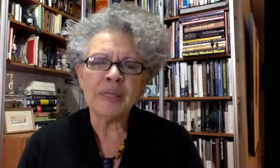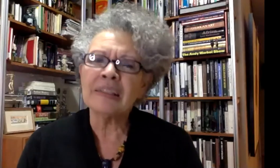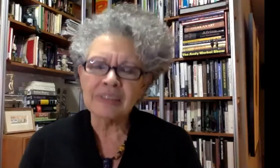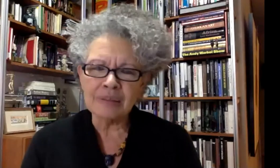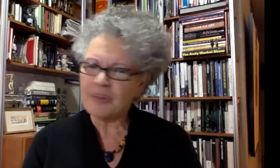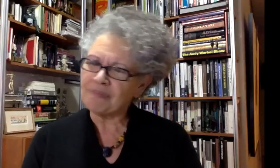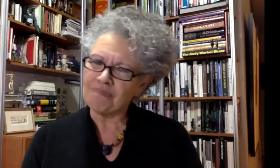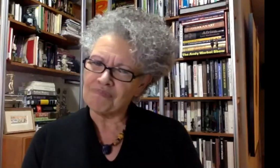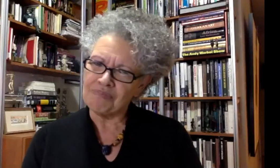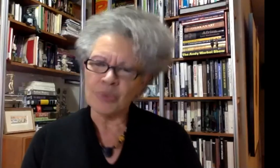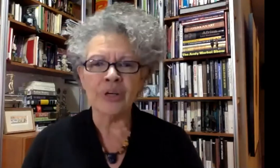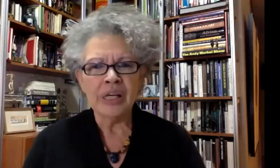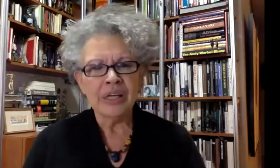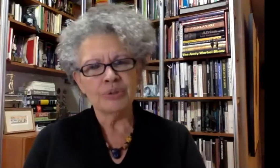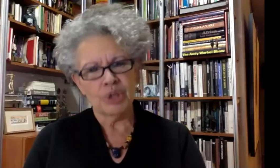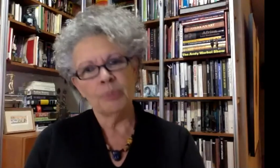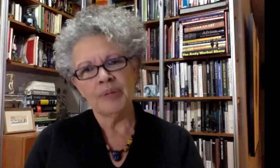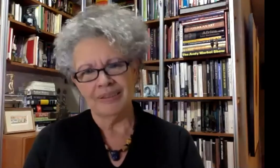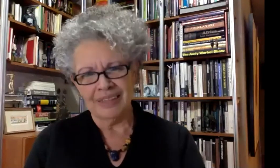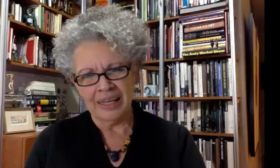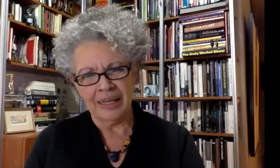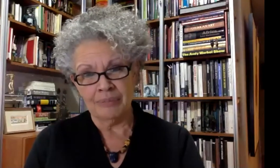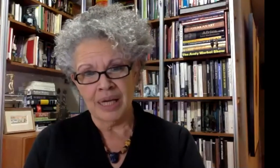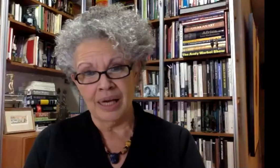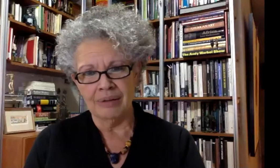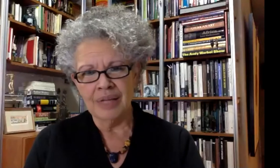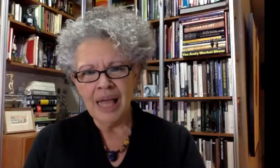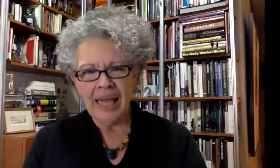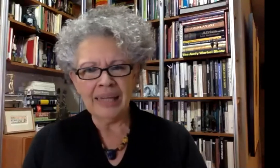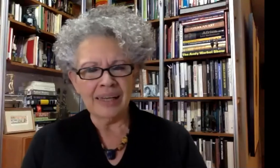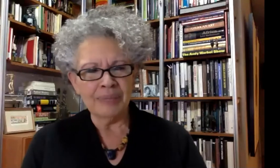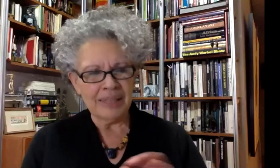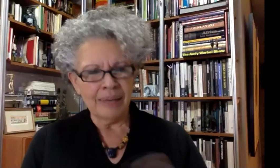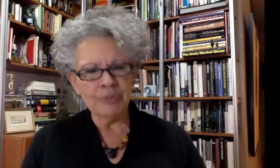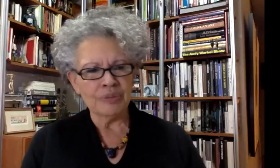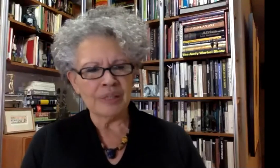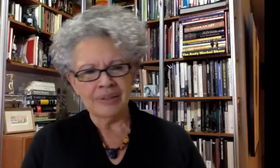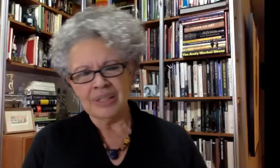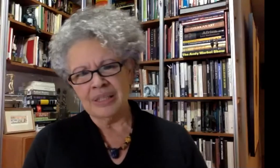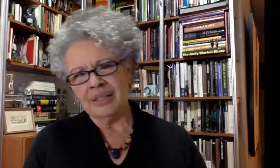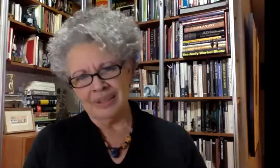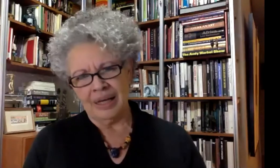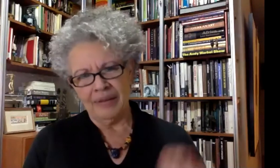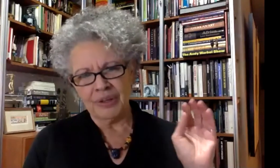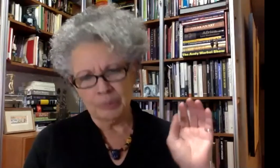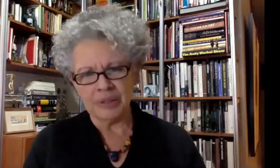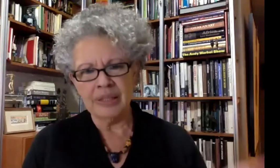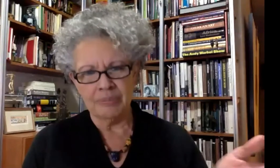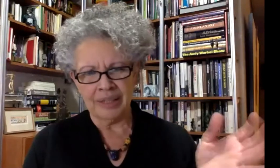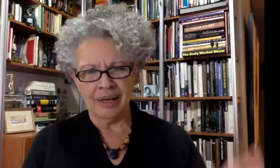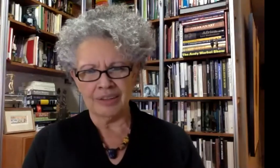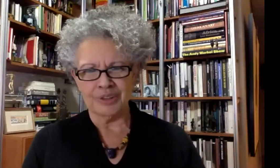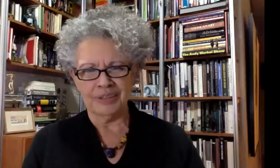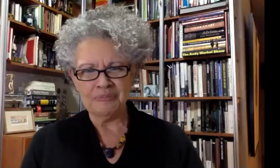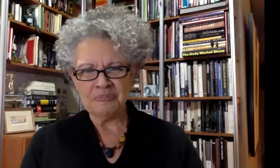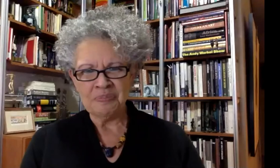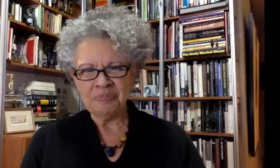in my mask at the Morgan Library after having gathered the courage to go out, to see Betye